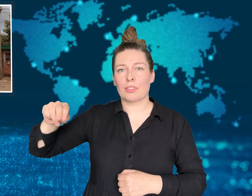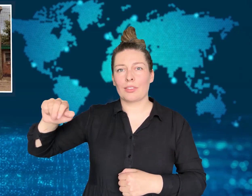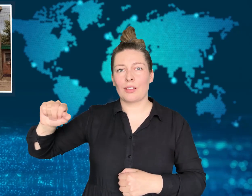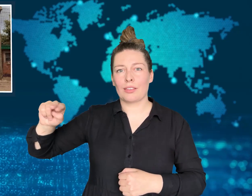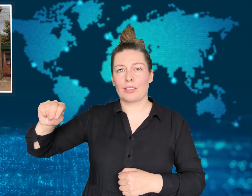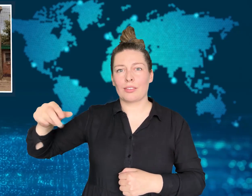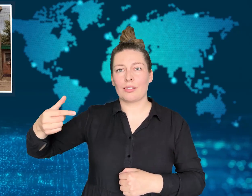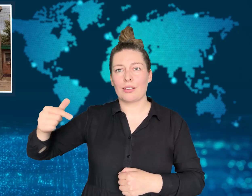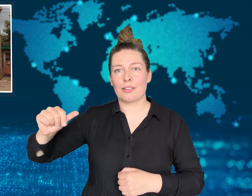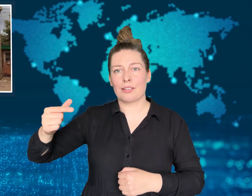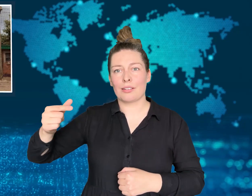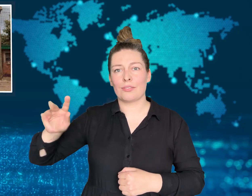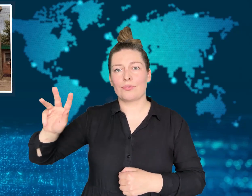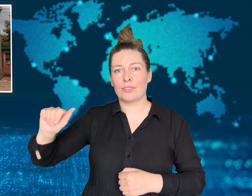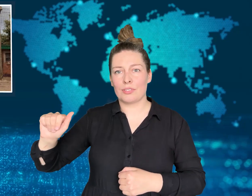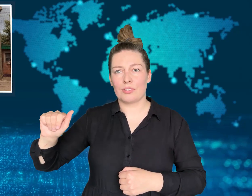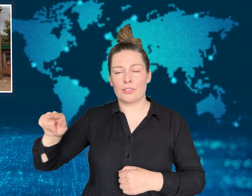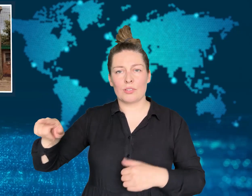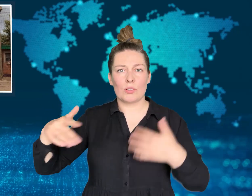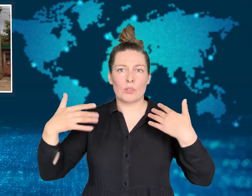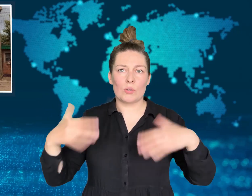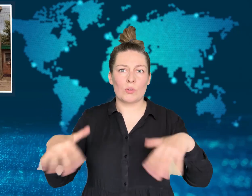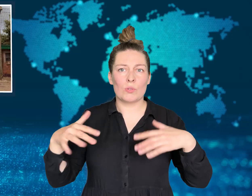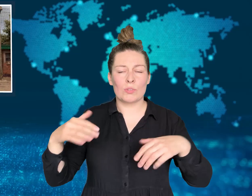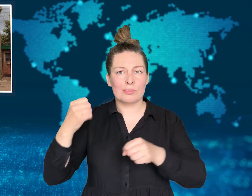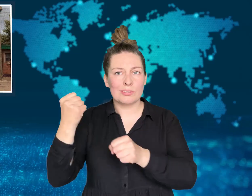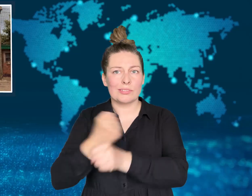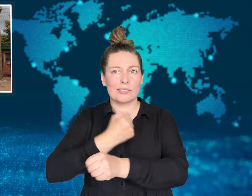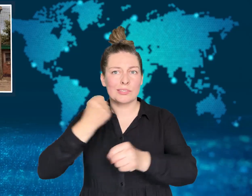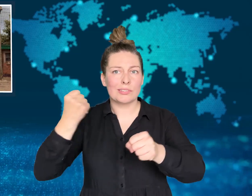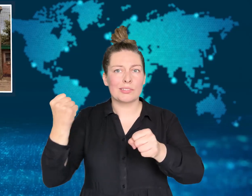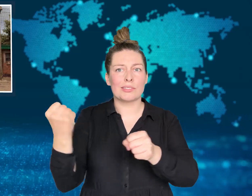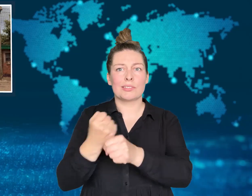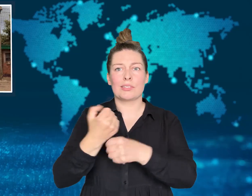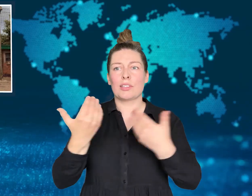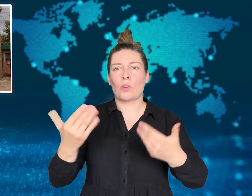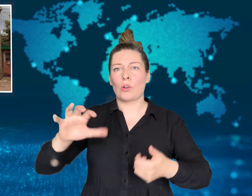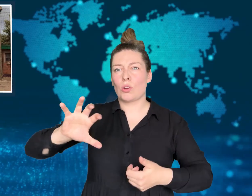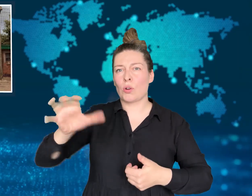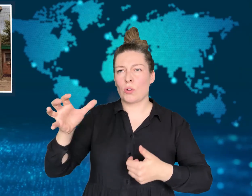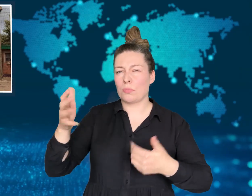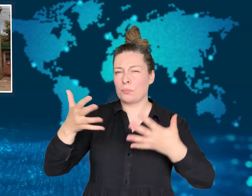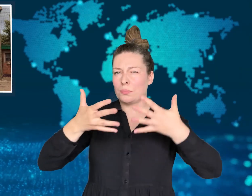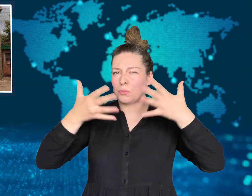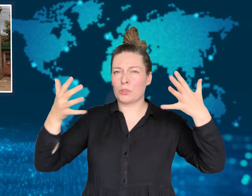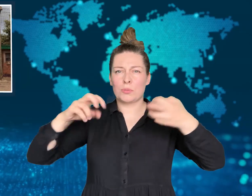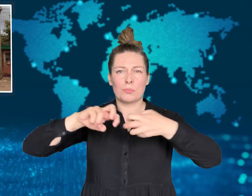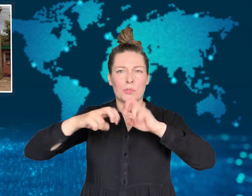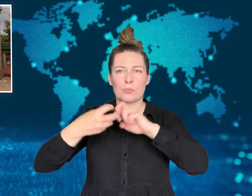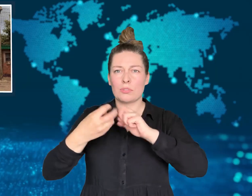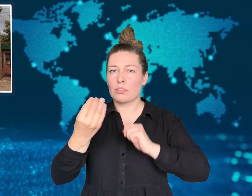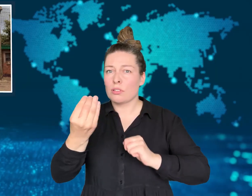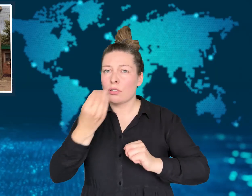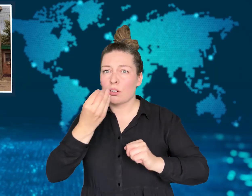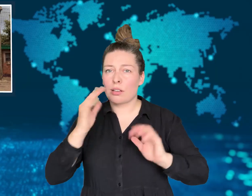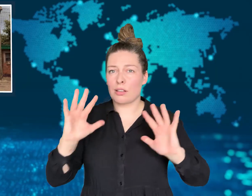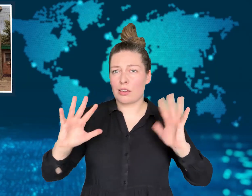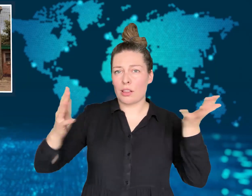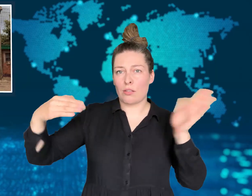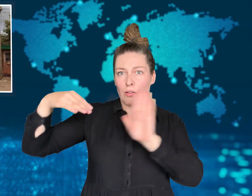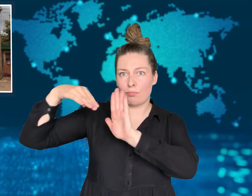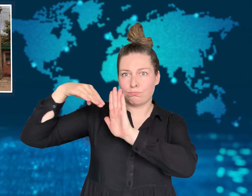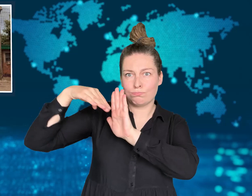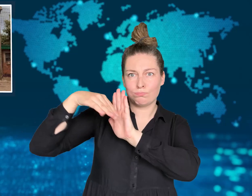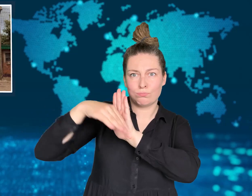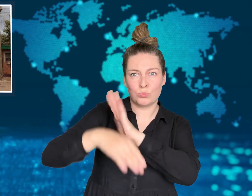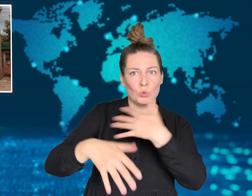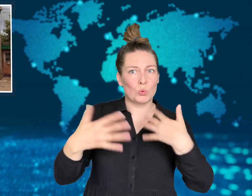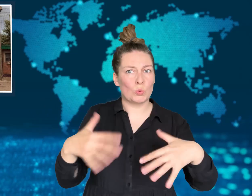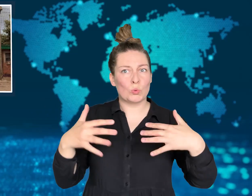His organization works to rehabilitate prisoners so that they can re-enter society.